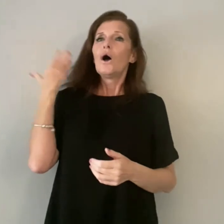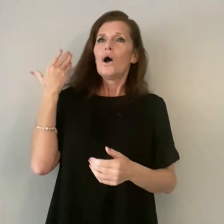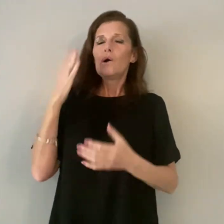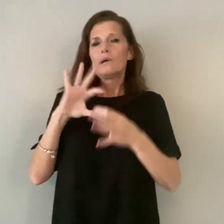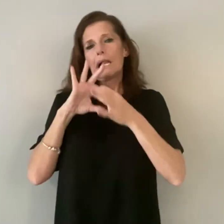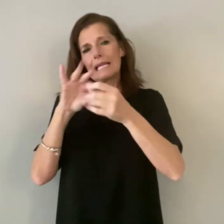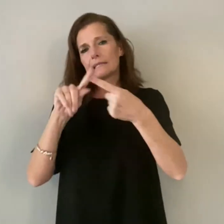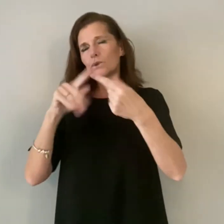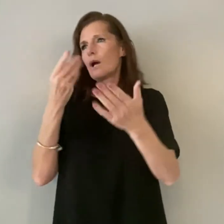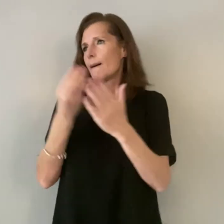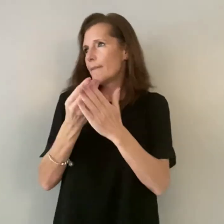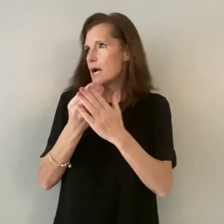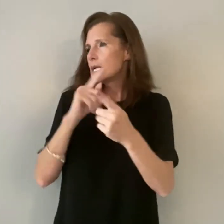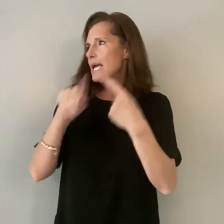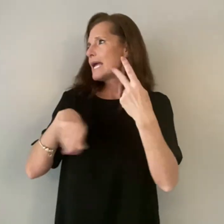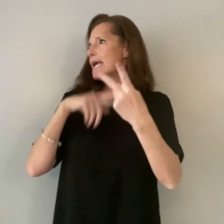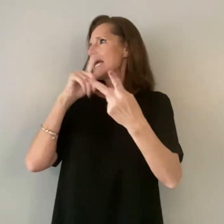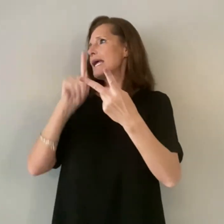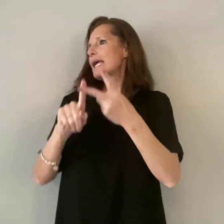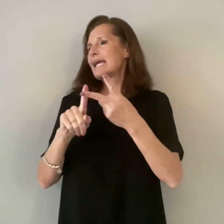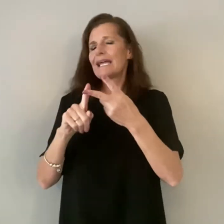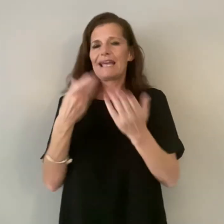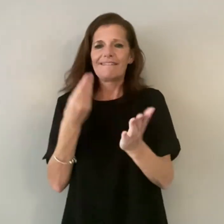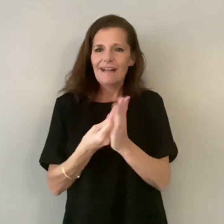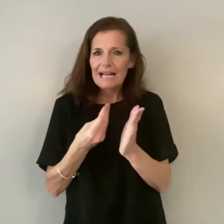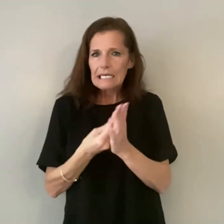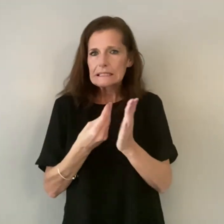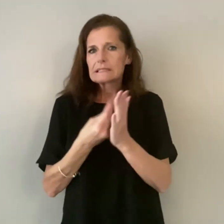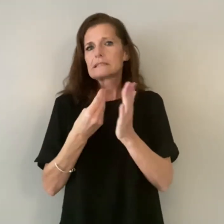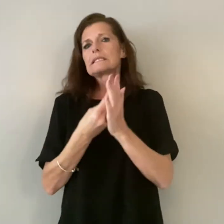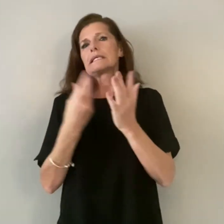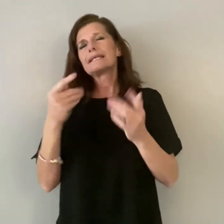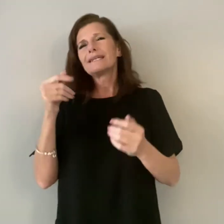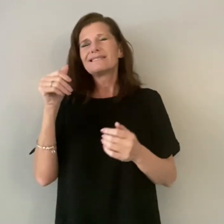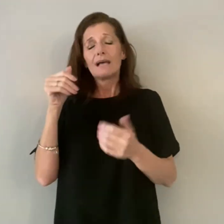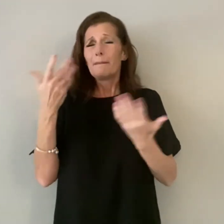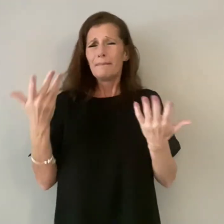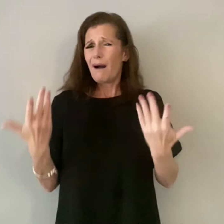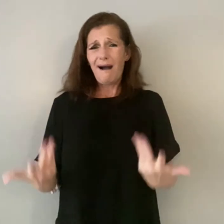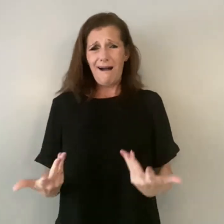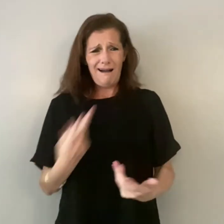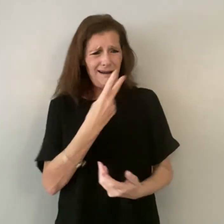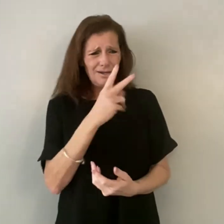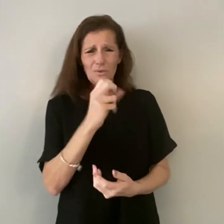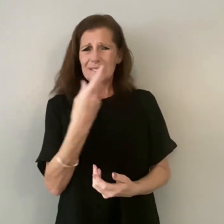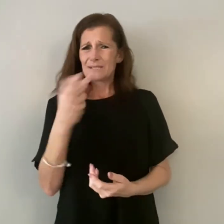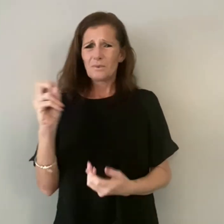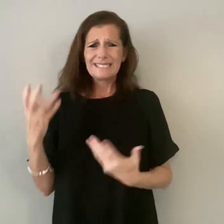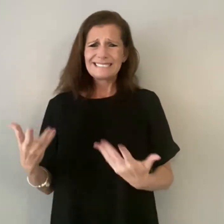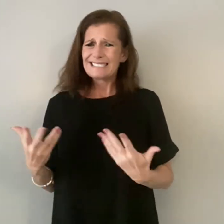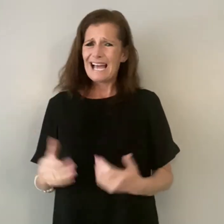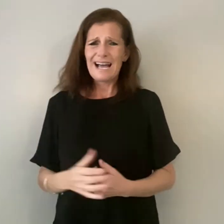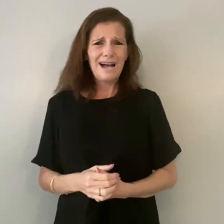has been to do with money to do with how finances work. But you know, we're in 2020